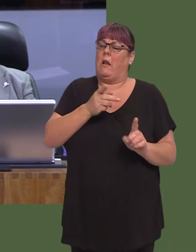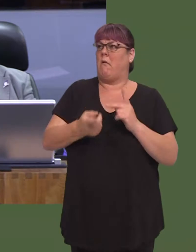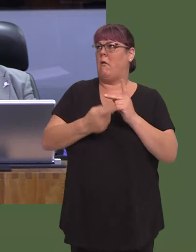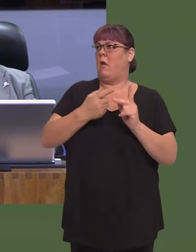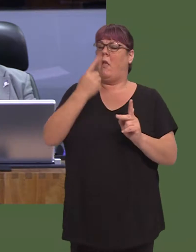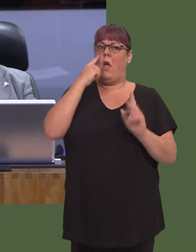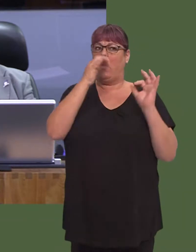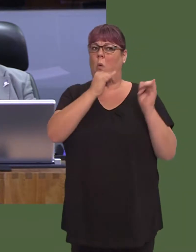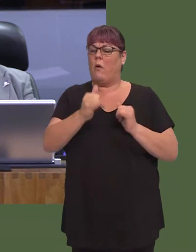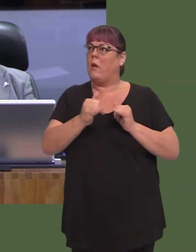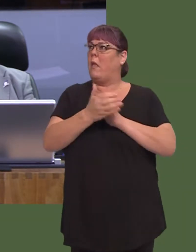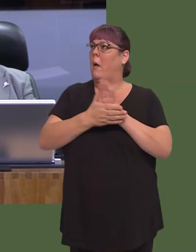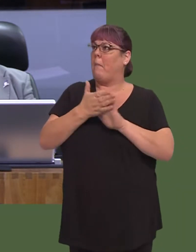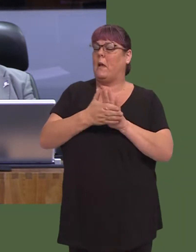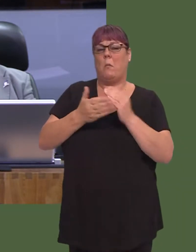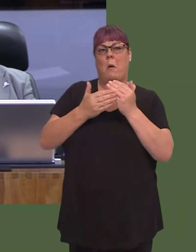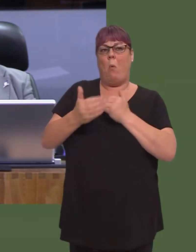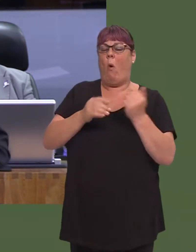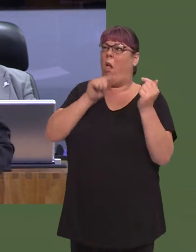elsewhere in the NHS, we see that A&E provision is improving. Clearly, there is